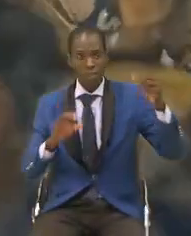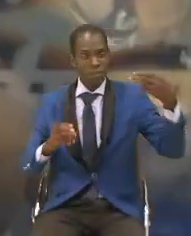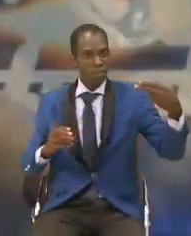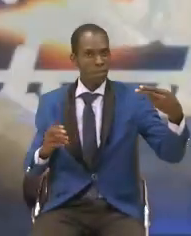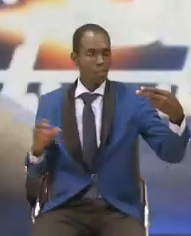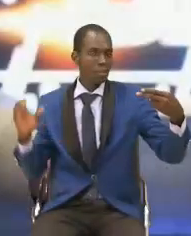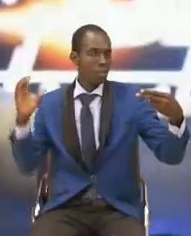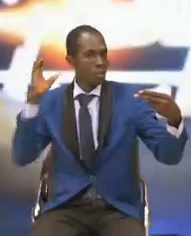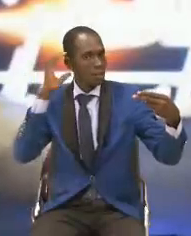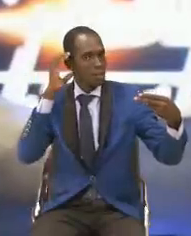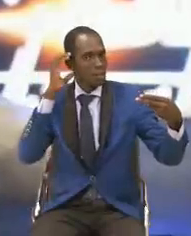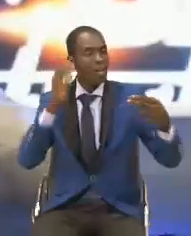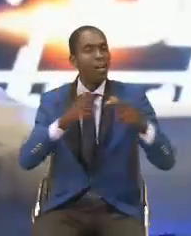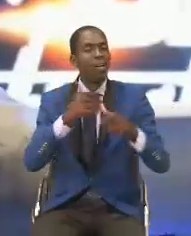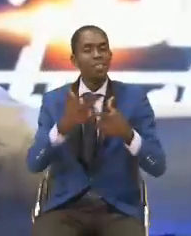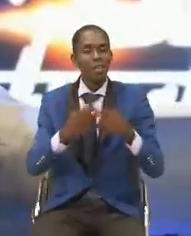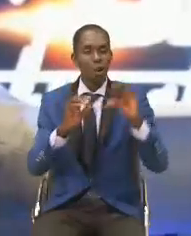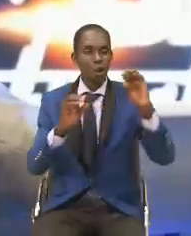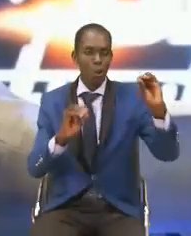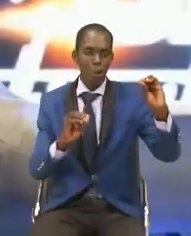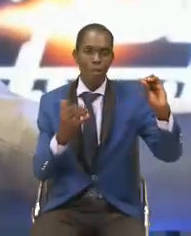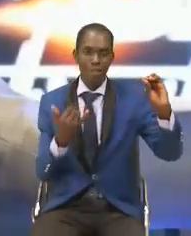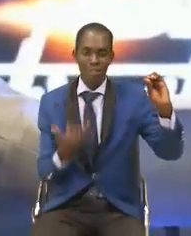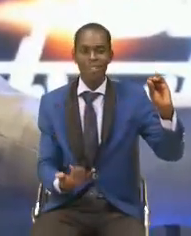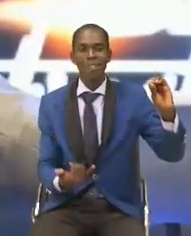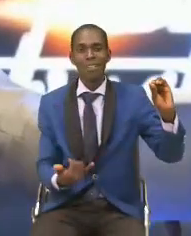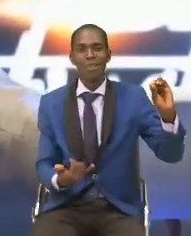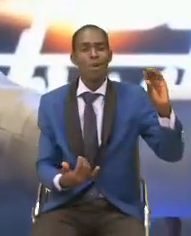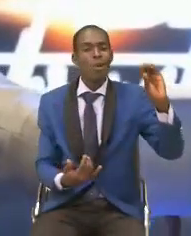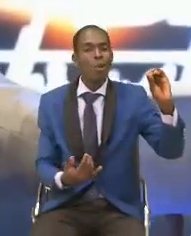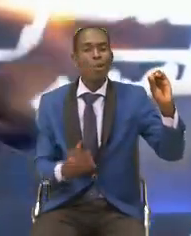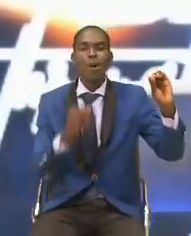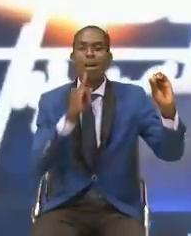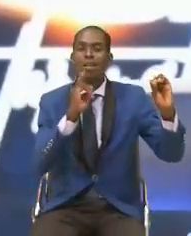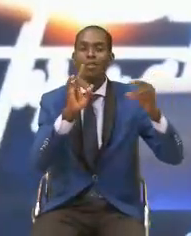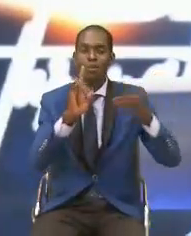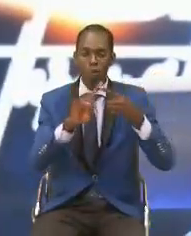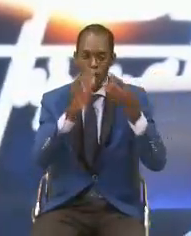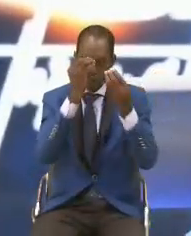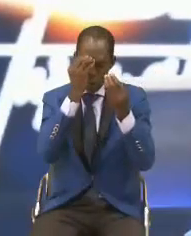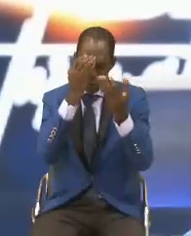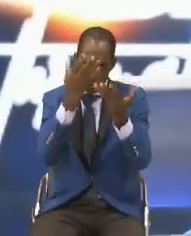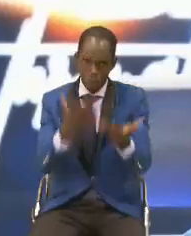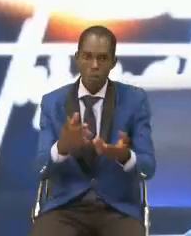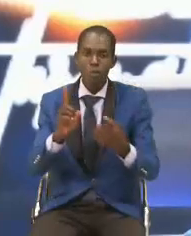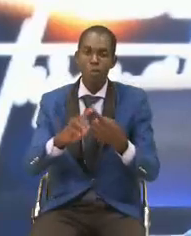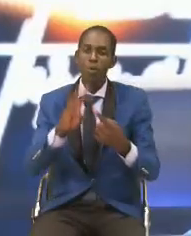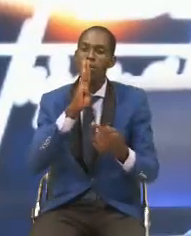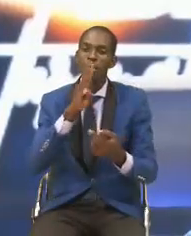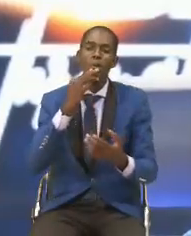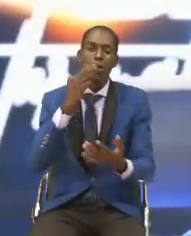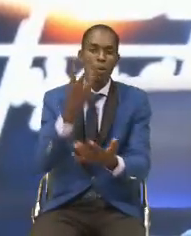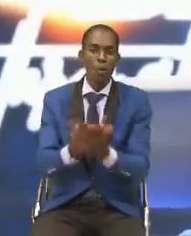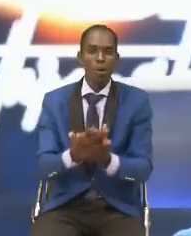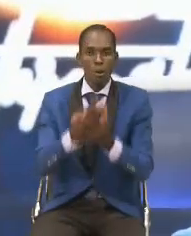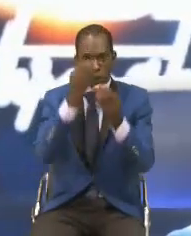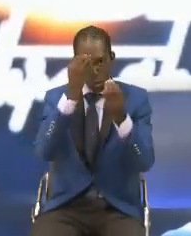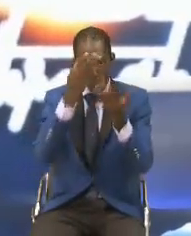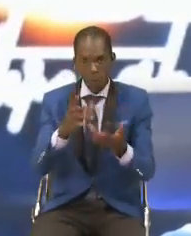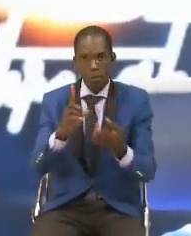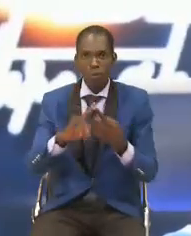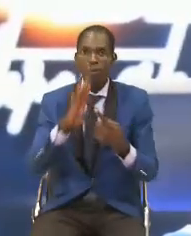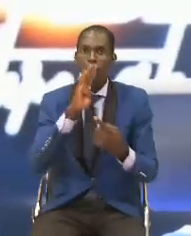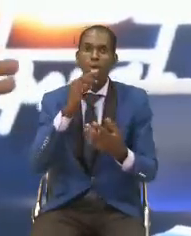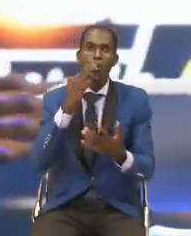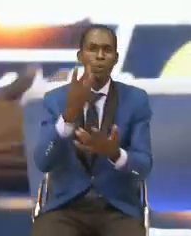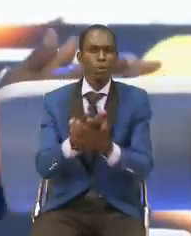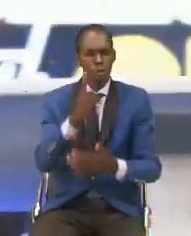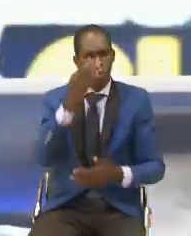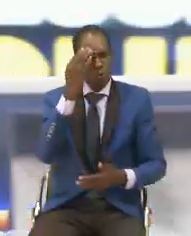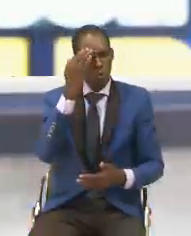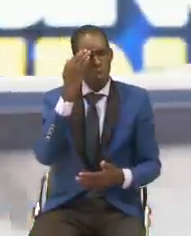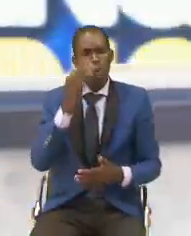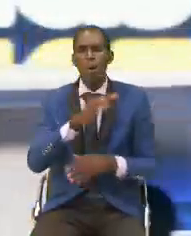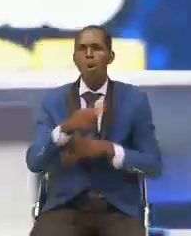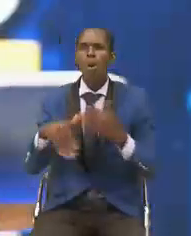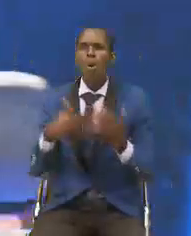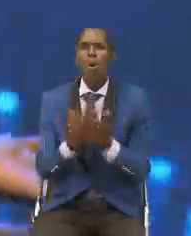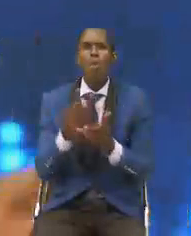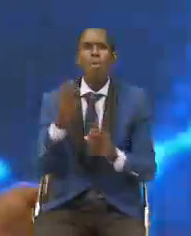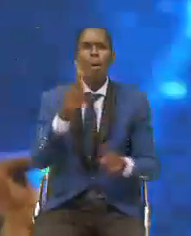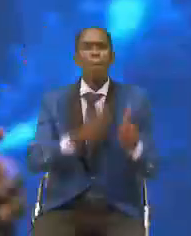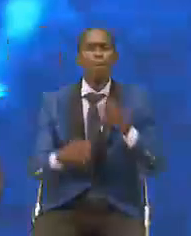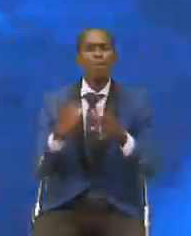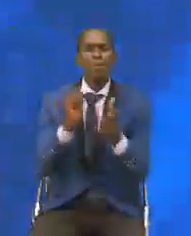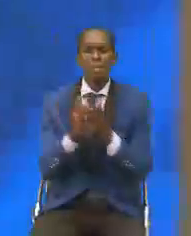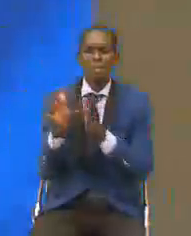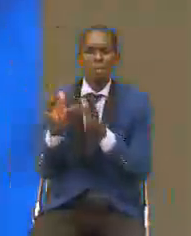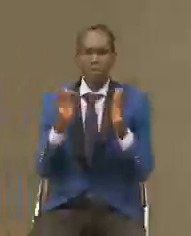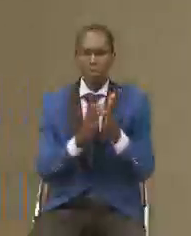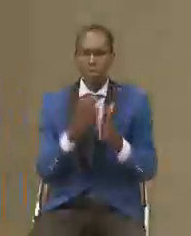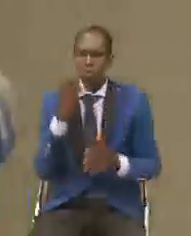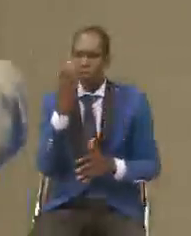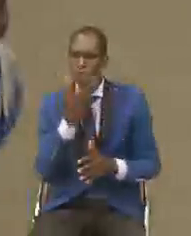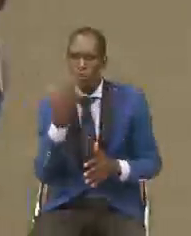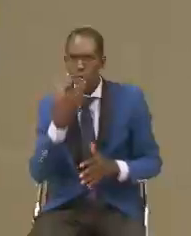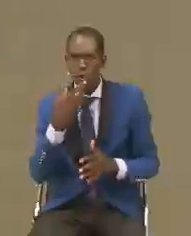as seek h here and then o now o is to obey to be well obey to the will you know all those people